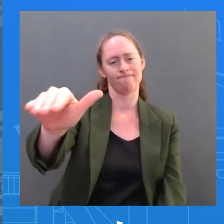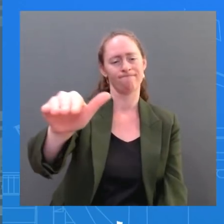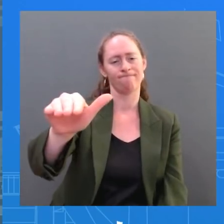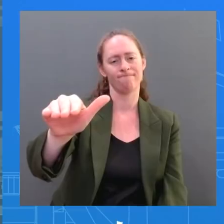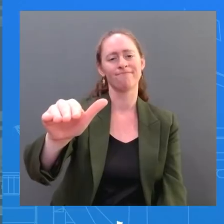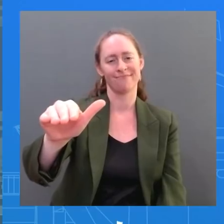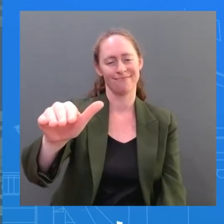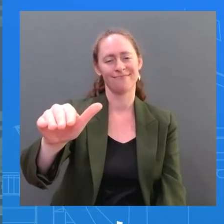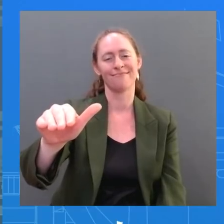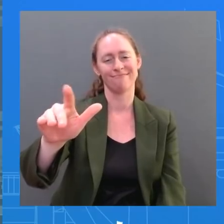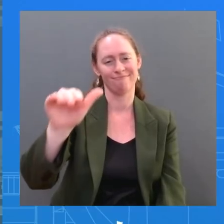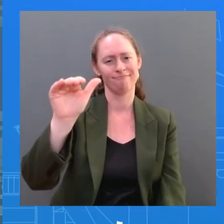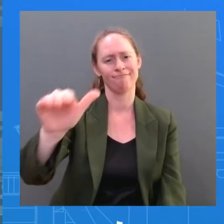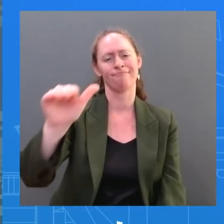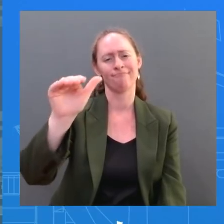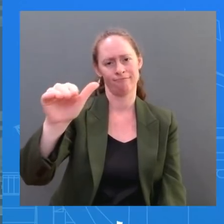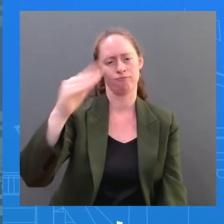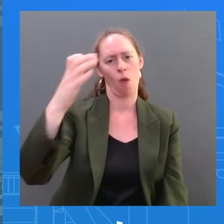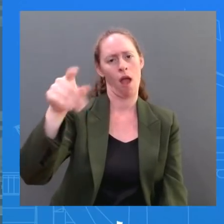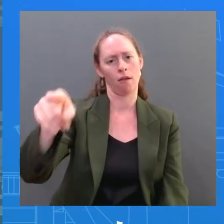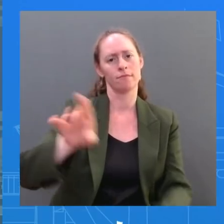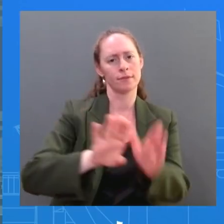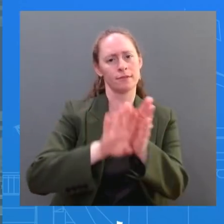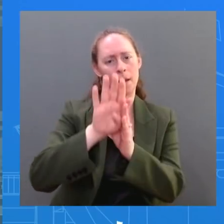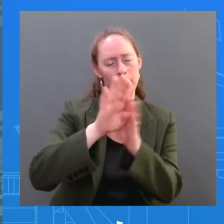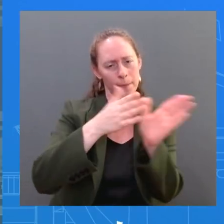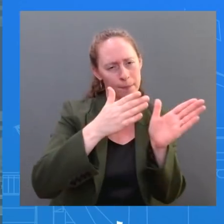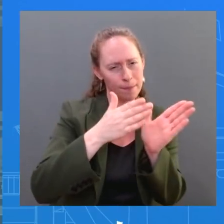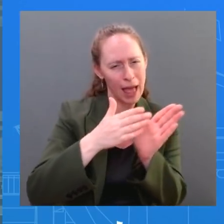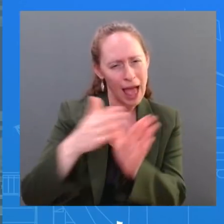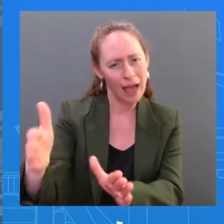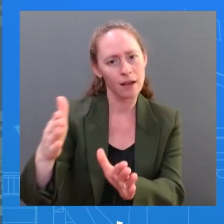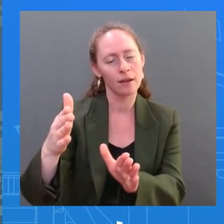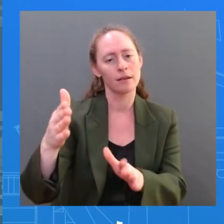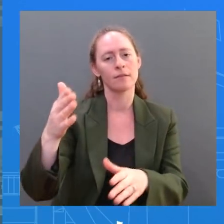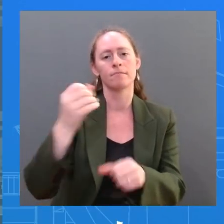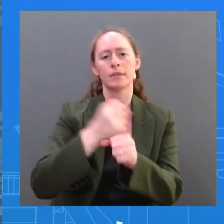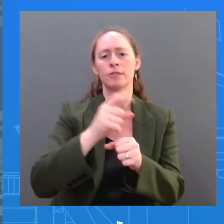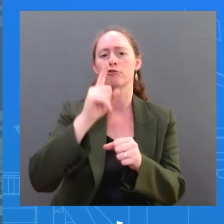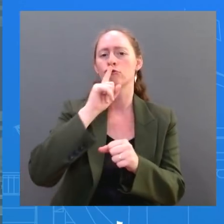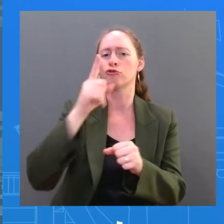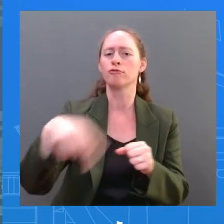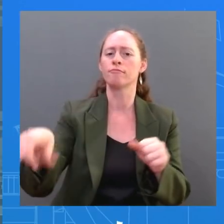to make sure that medication abortion is available; to support the FDA in their determination --